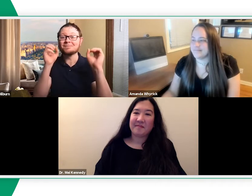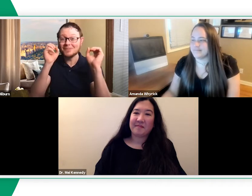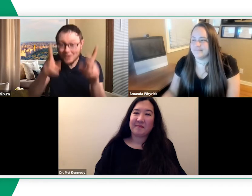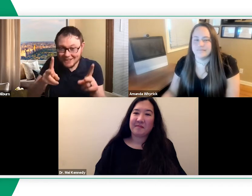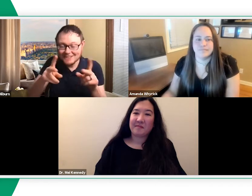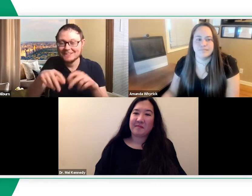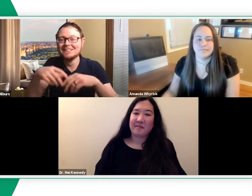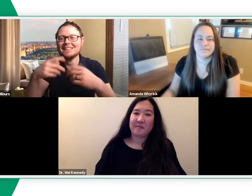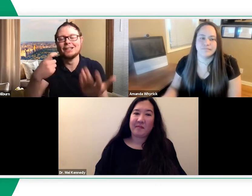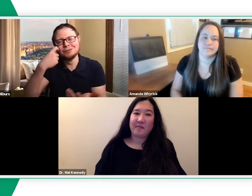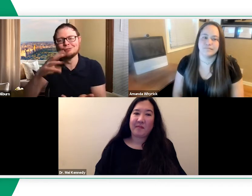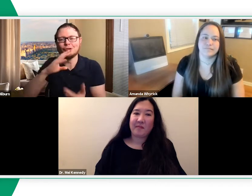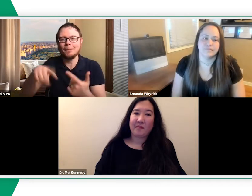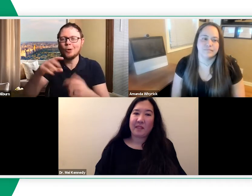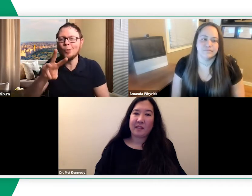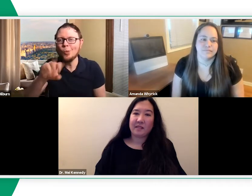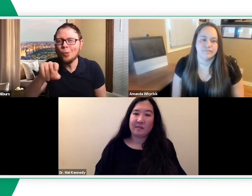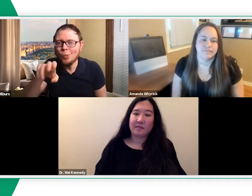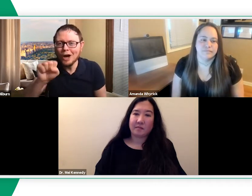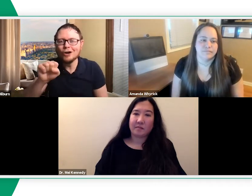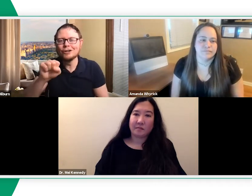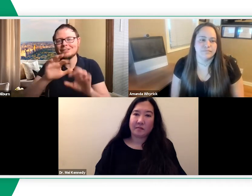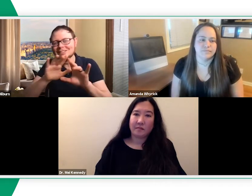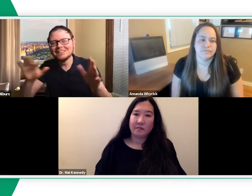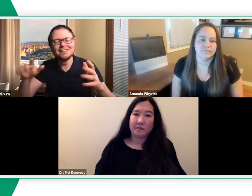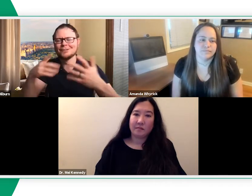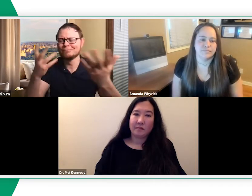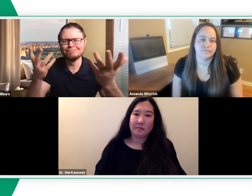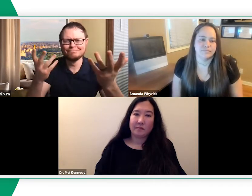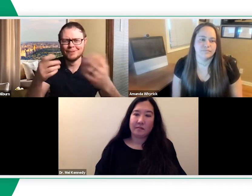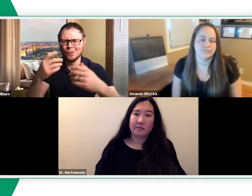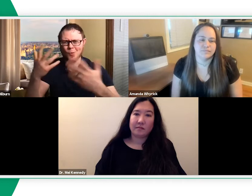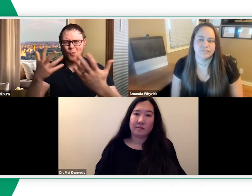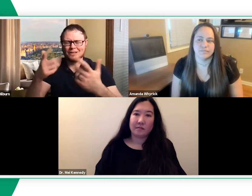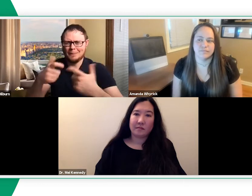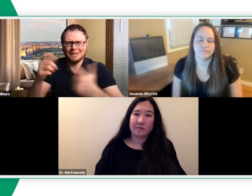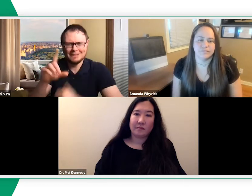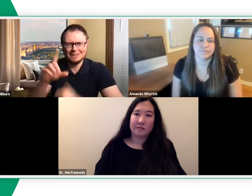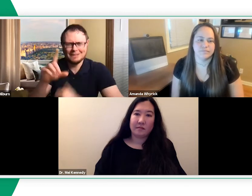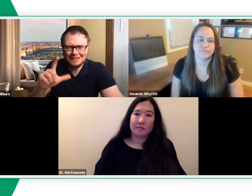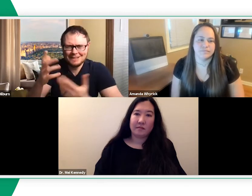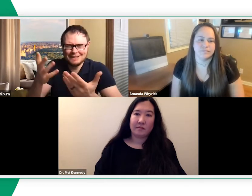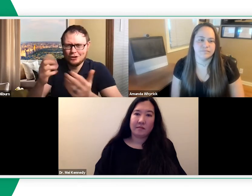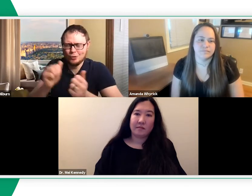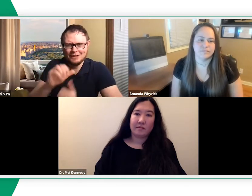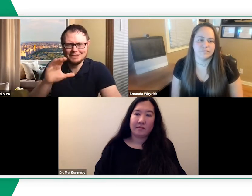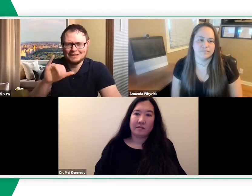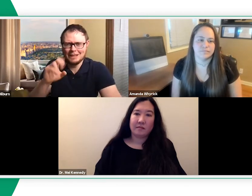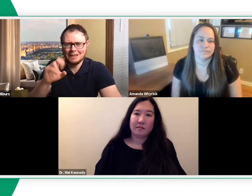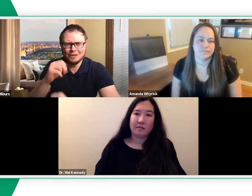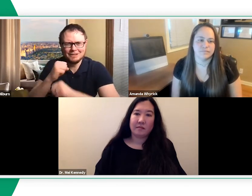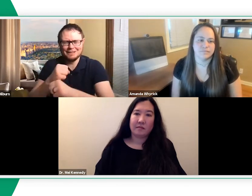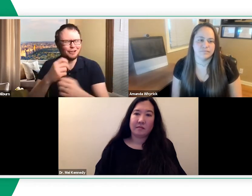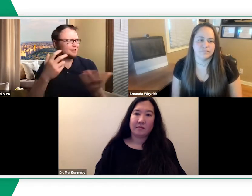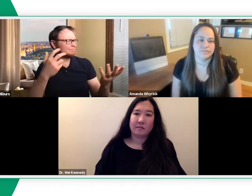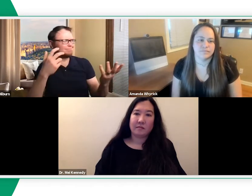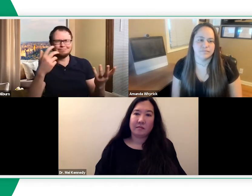little bit about it. All right, speaking of wires and such, what's